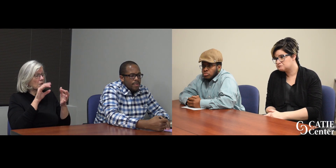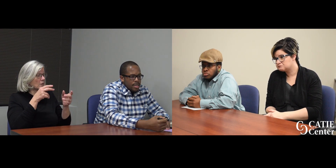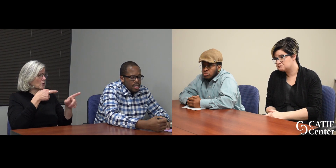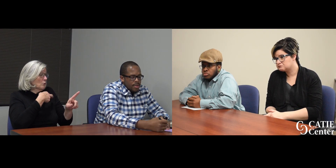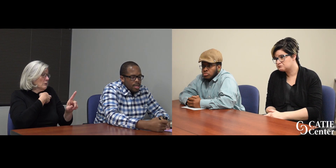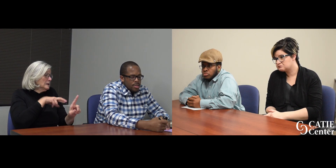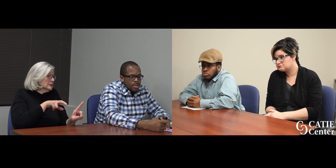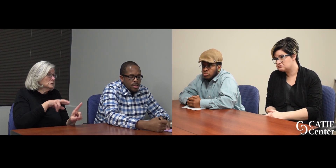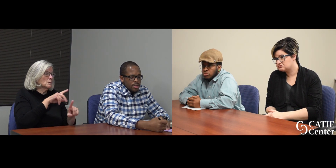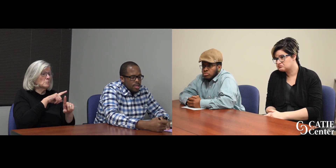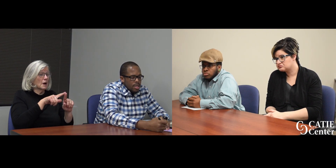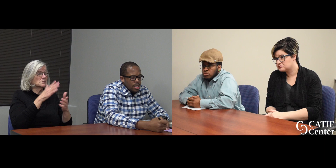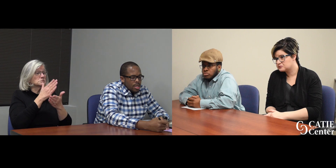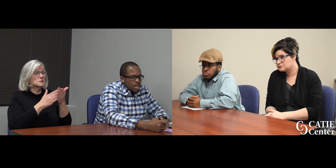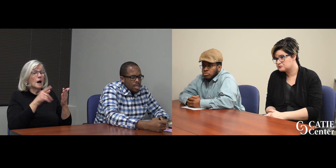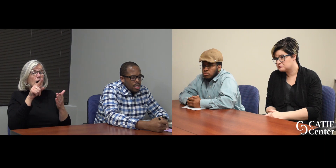if that's something that you're into.